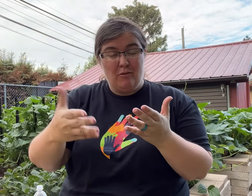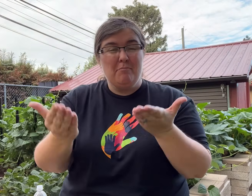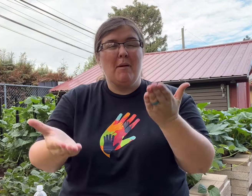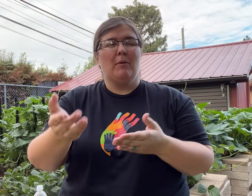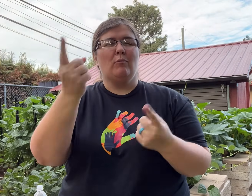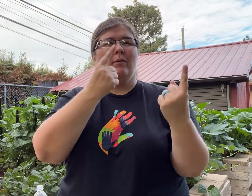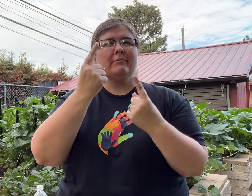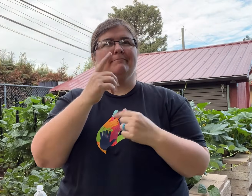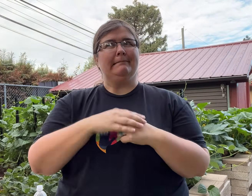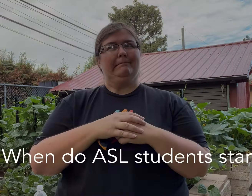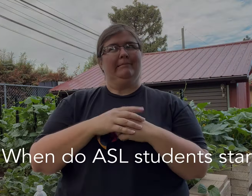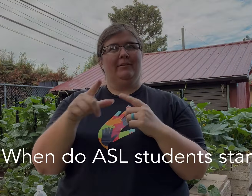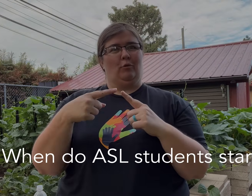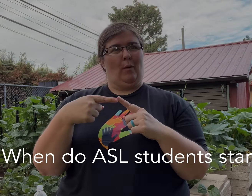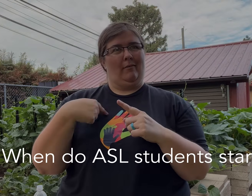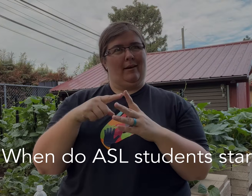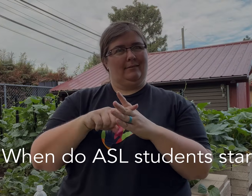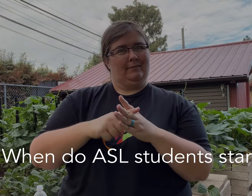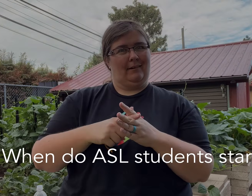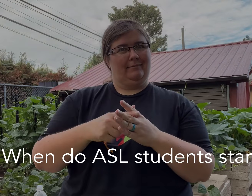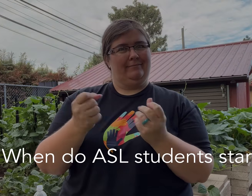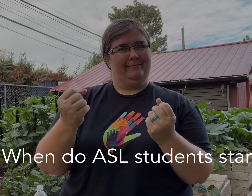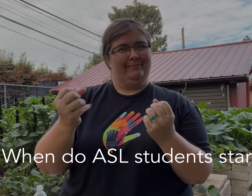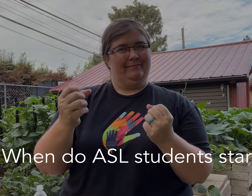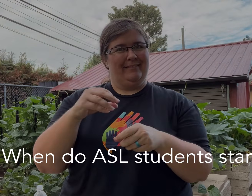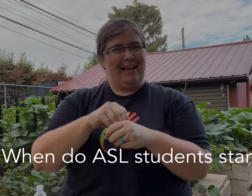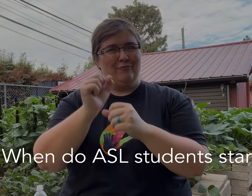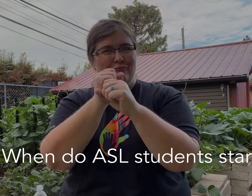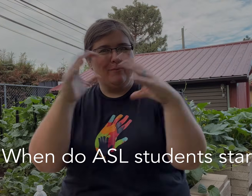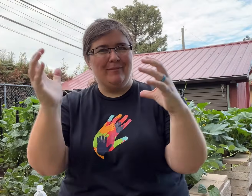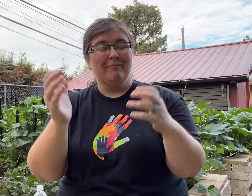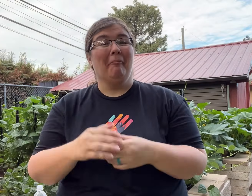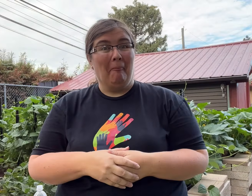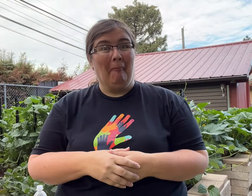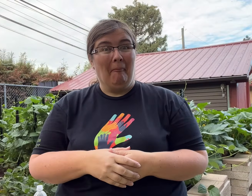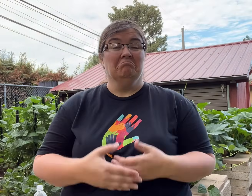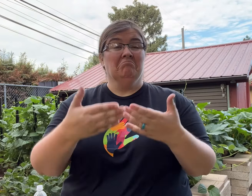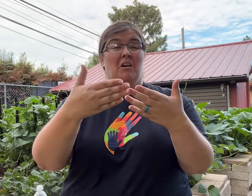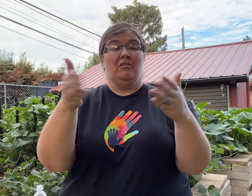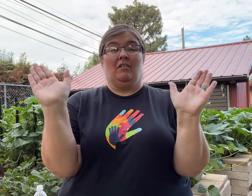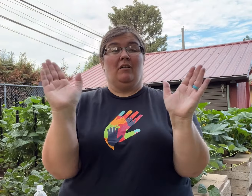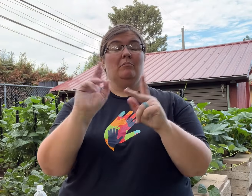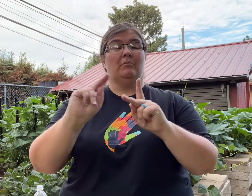an ASL student, you're probably wondering right now, when do I start dreaming in sign language?